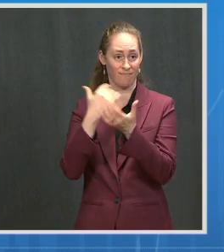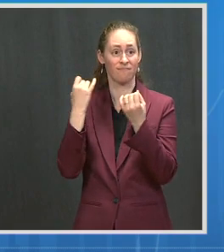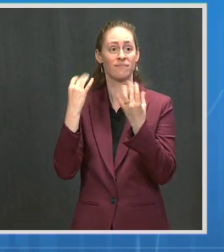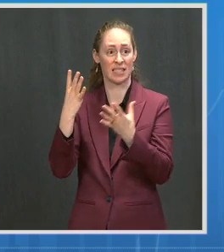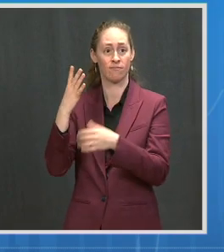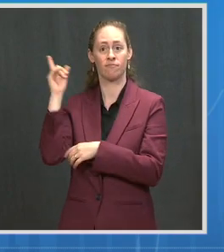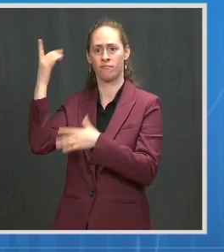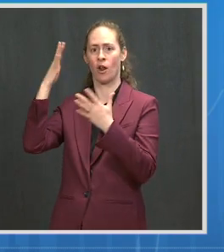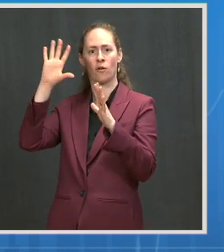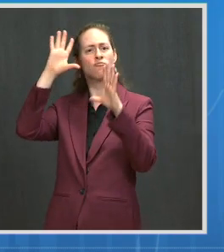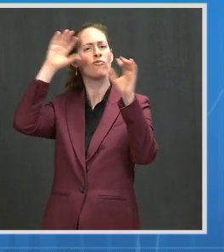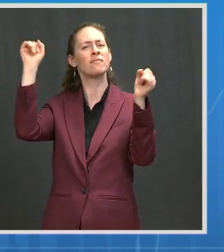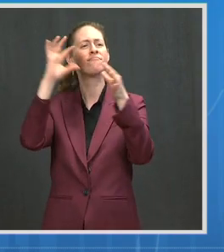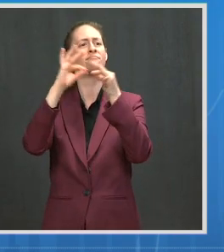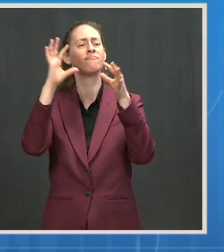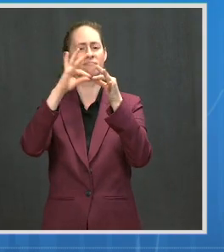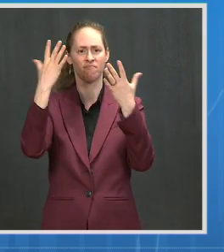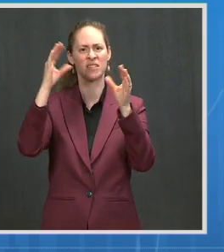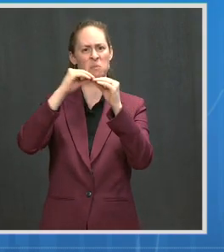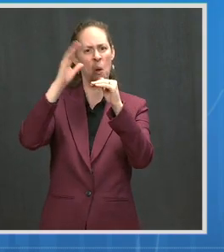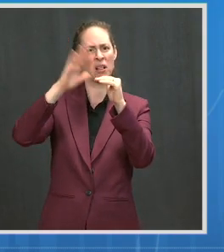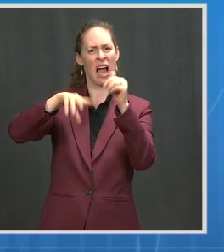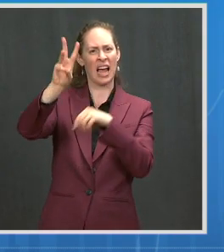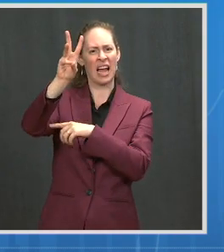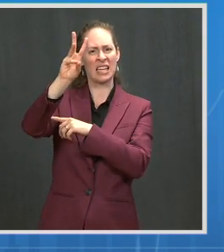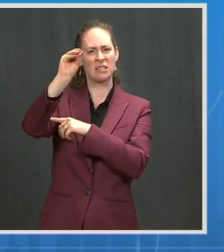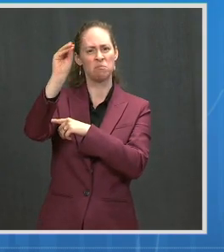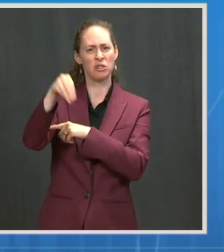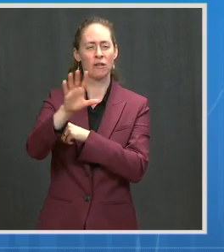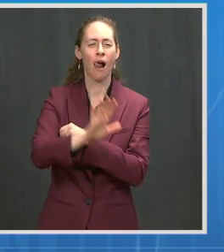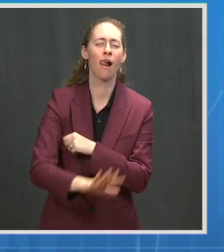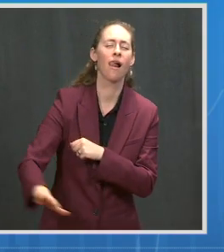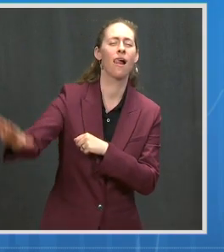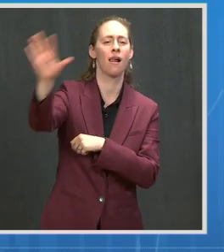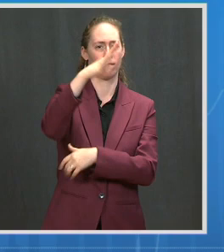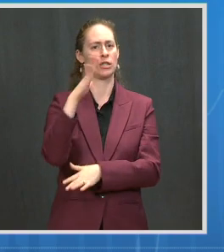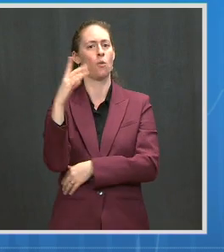We need to continue to ensure vaccination coverage is uniform across the country.